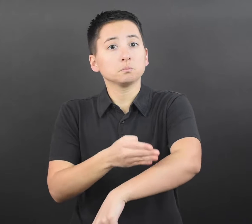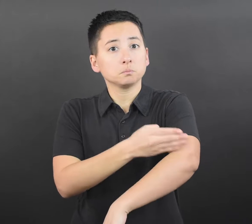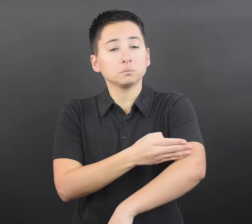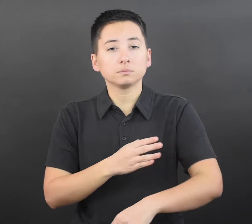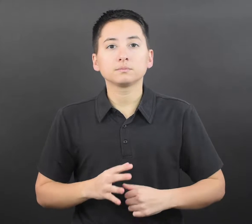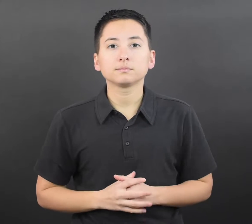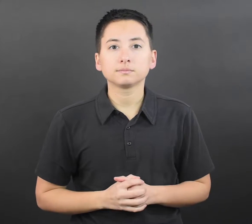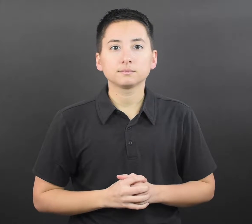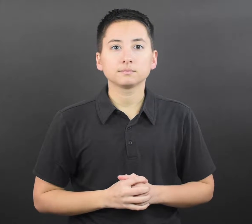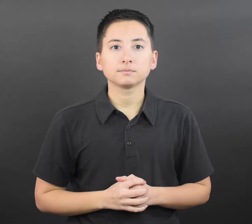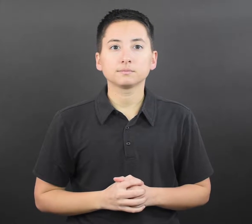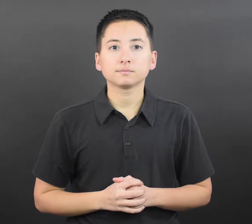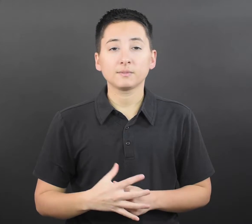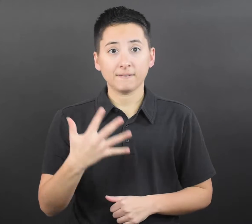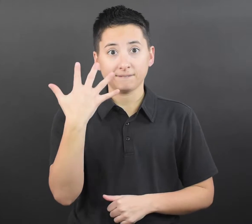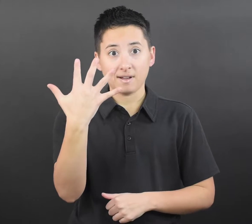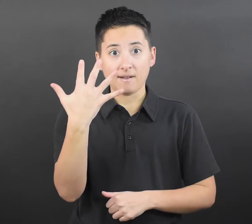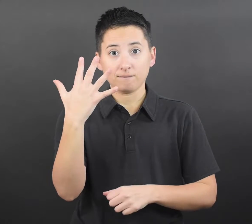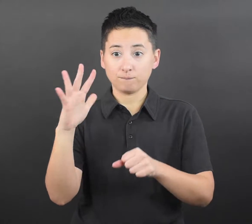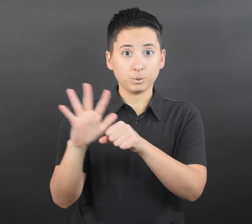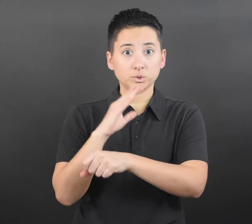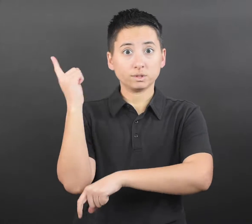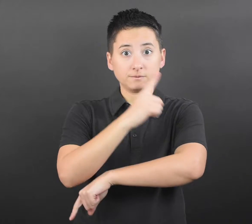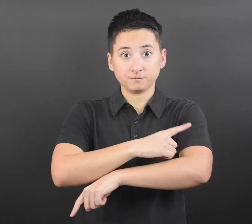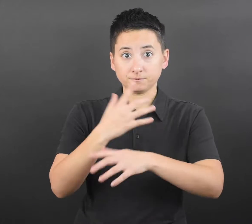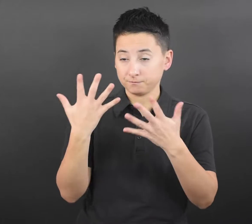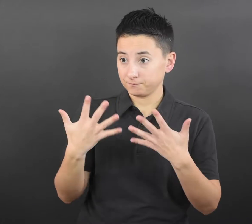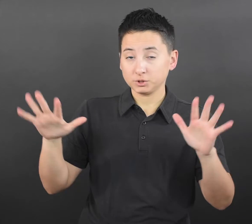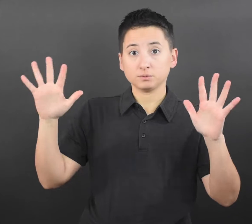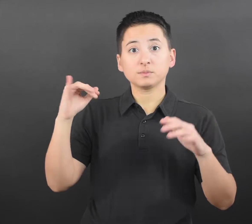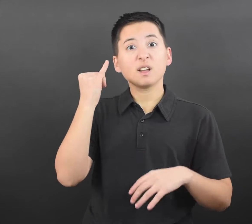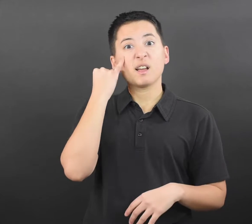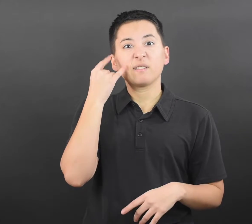at least 24 hours, without using medicine that lowers fevers.